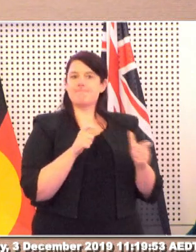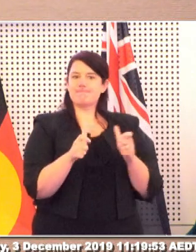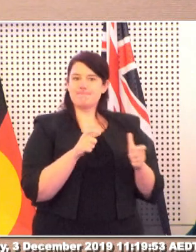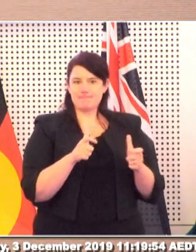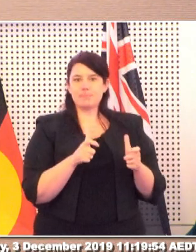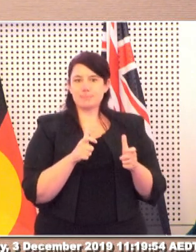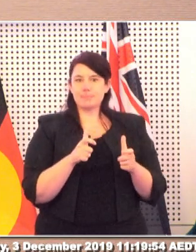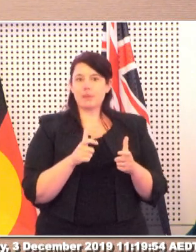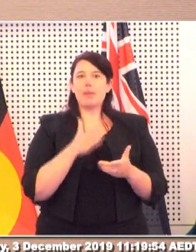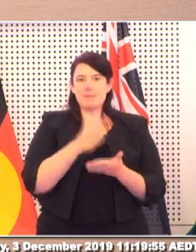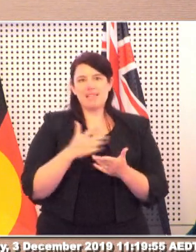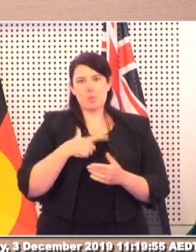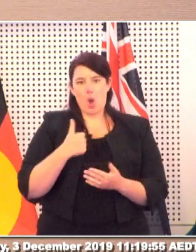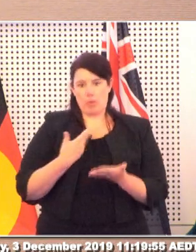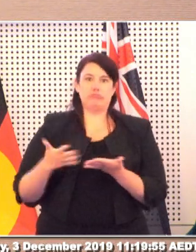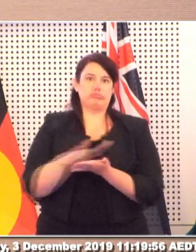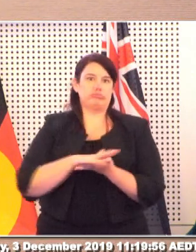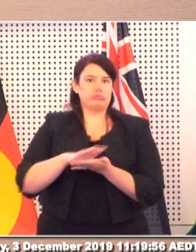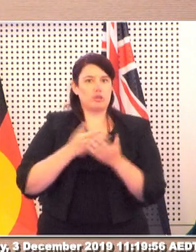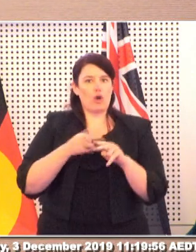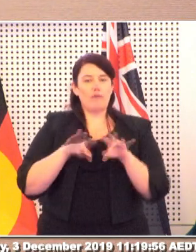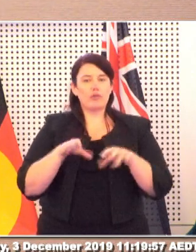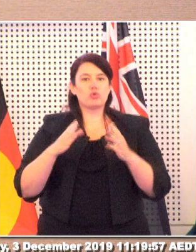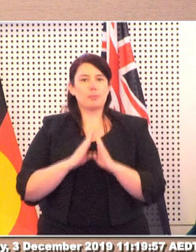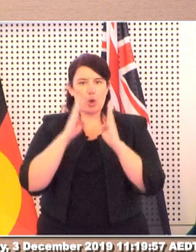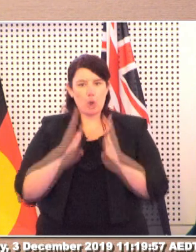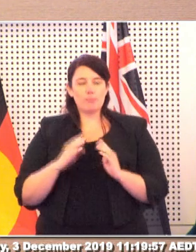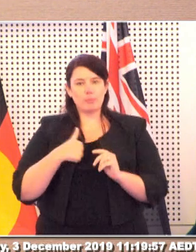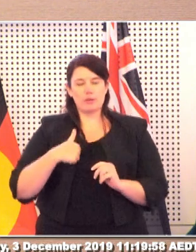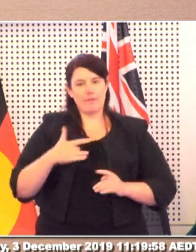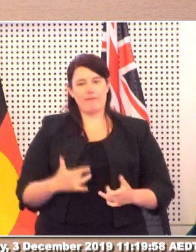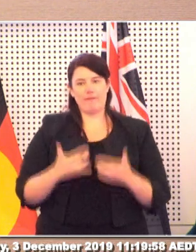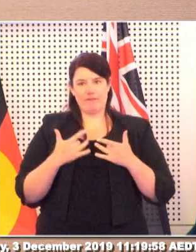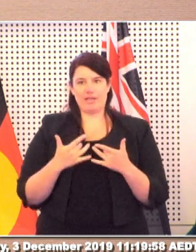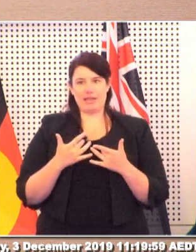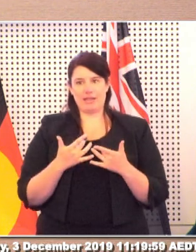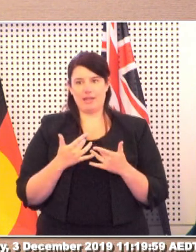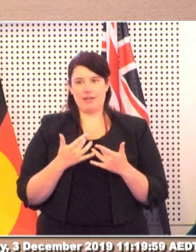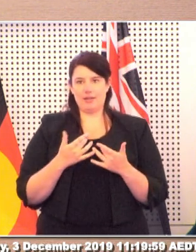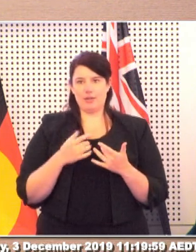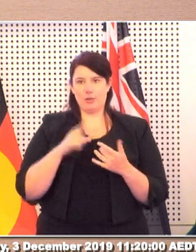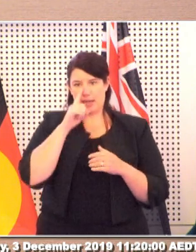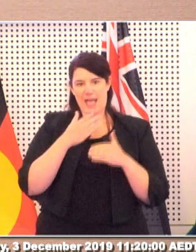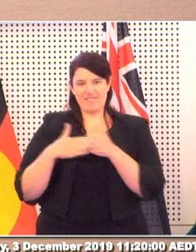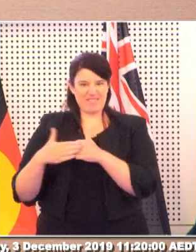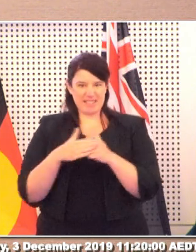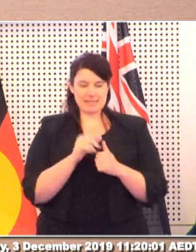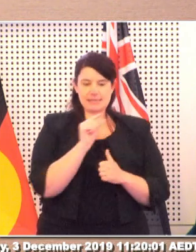and get rid of it altogether because I’m not sure that you can just fix components of it. It’s too tight a circle.